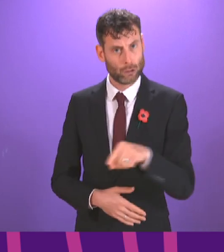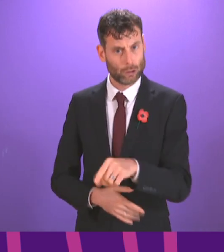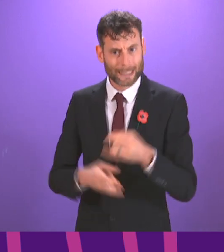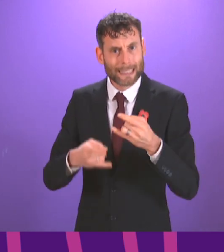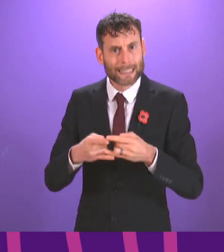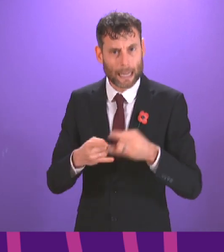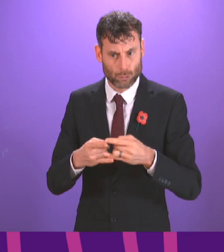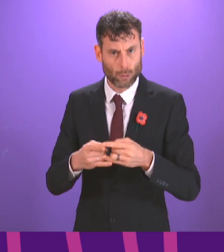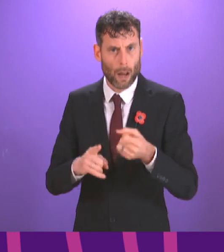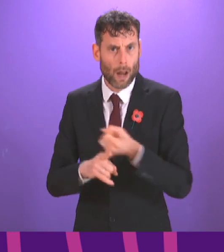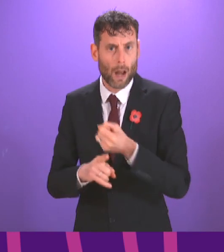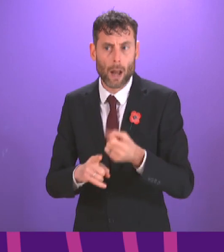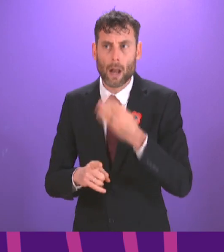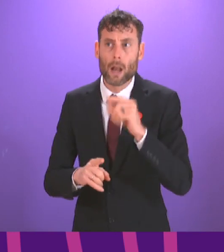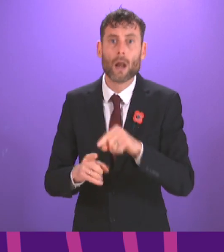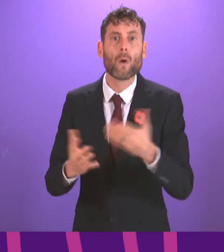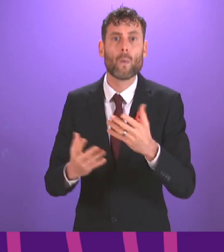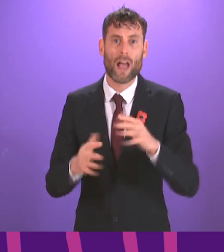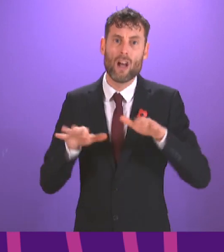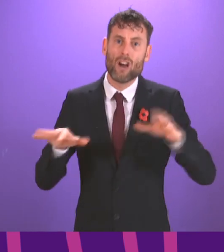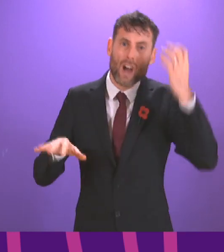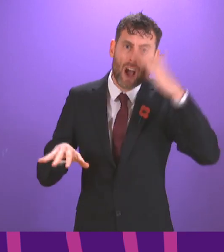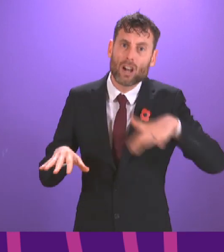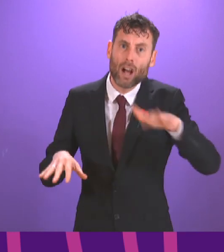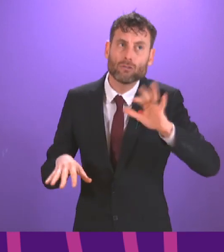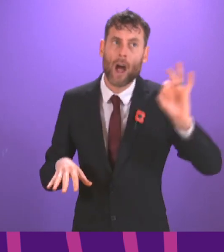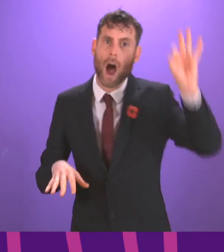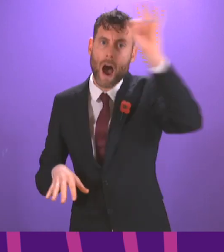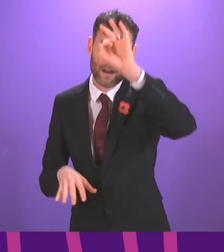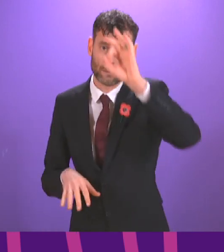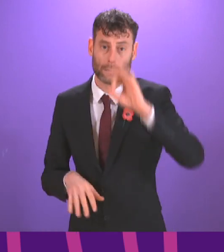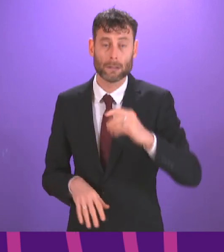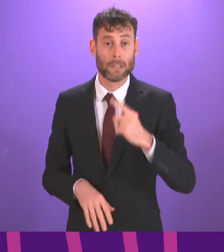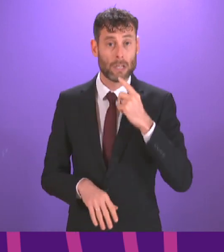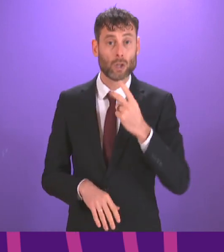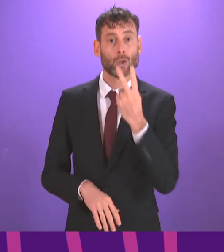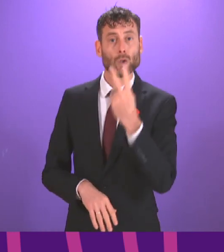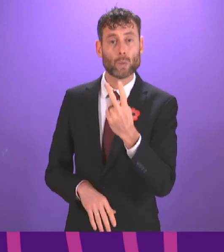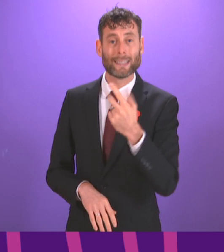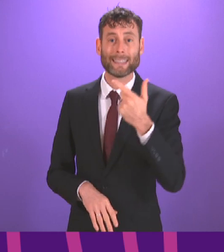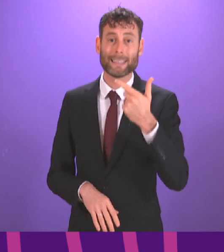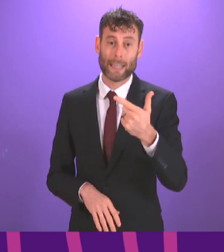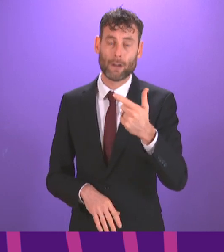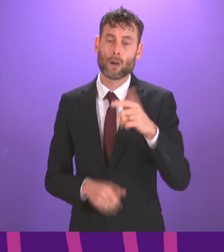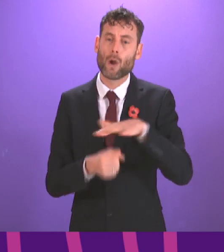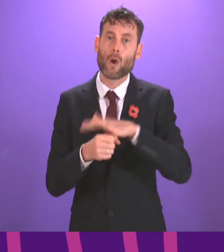is happening in island, rural and urban communities across the country, with cases being reported in 27 out of 32 local authority areas. (S5F-04496)